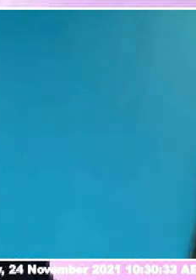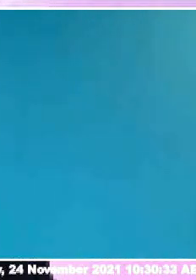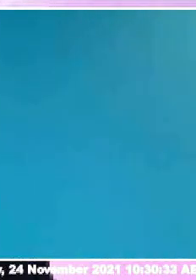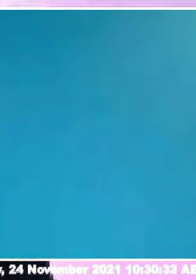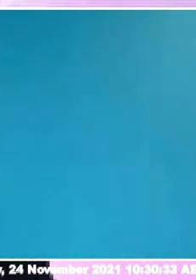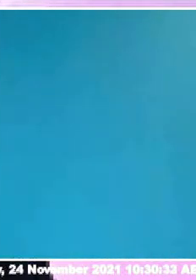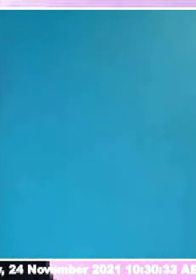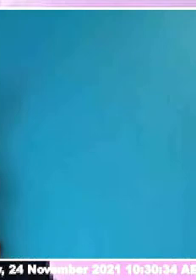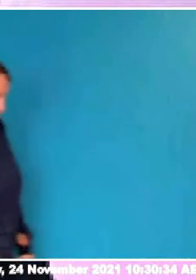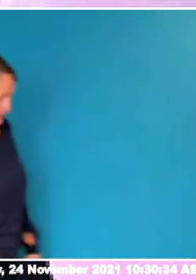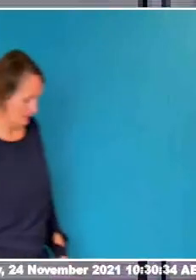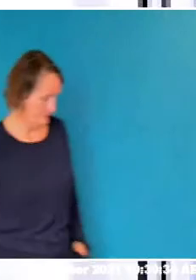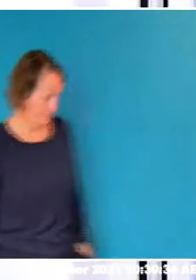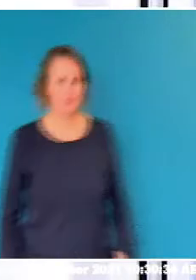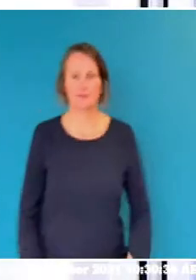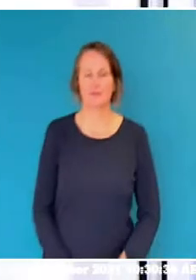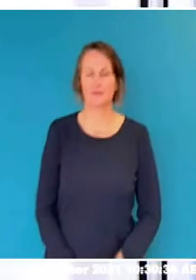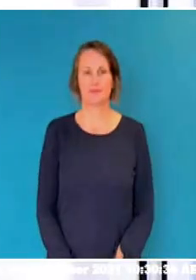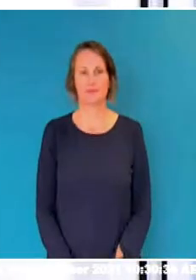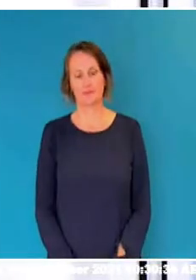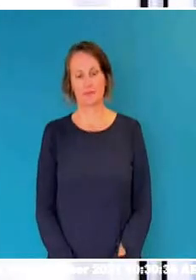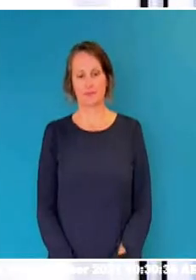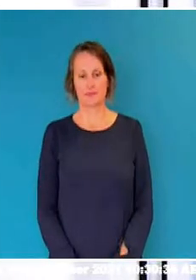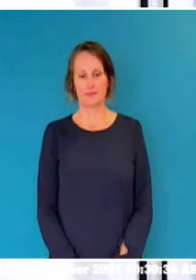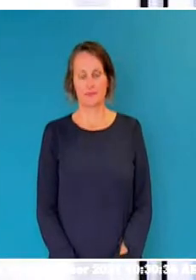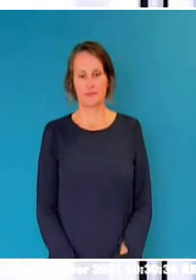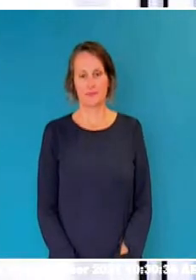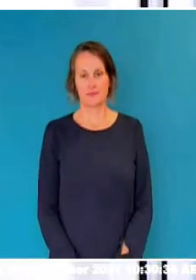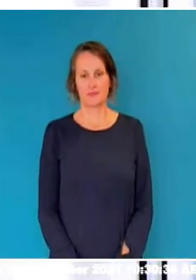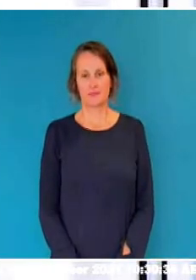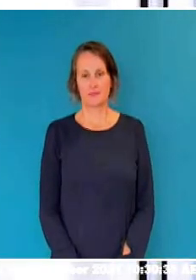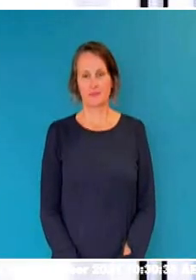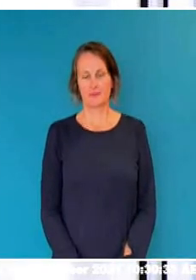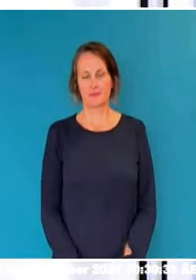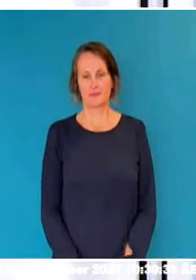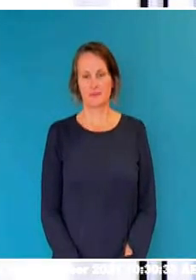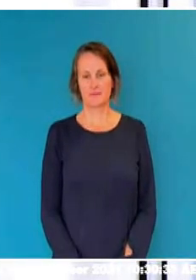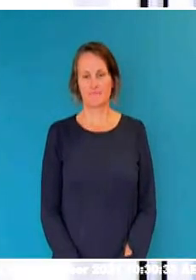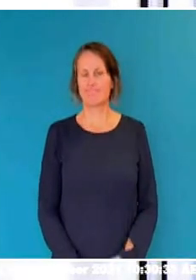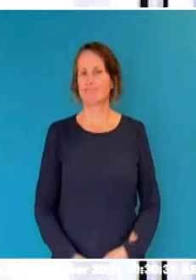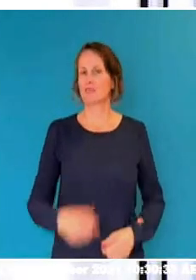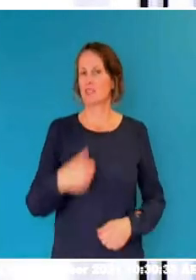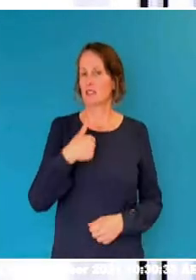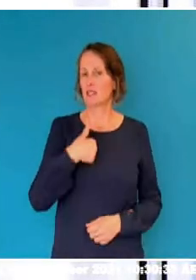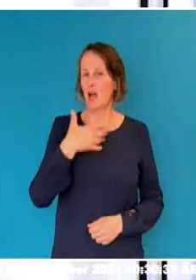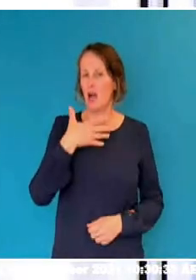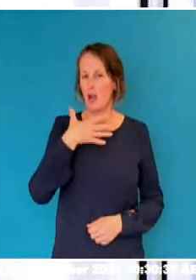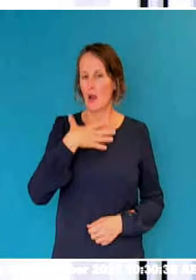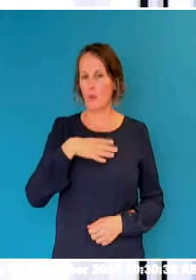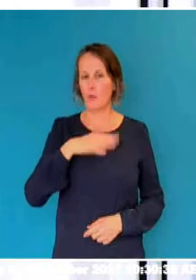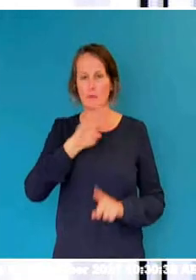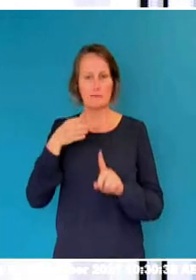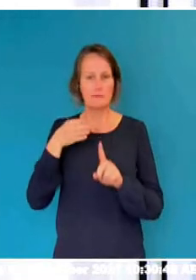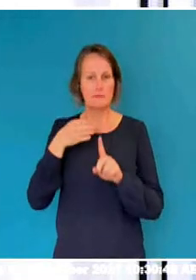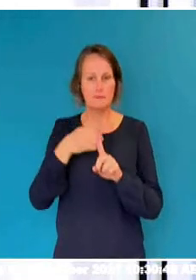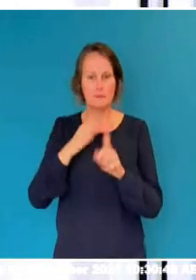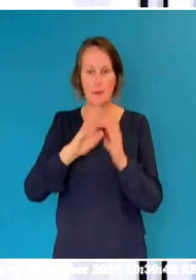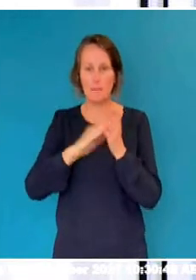I want to return to you now, Mr Cawood, hopefully we've fixed